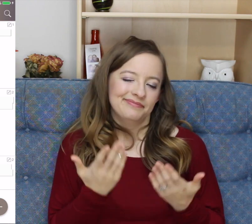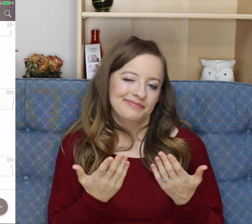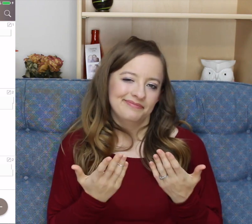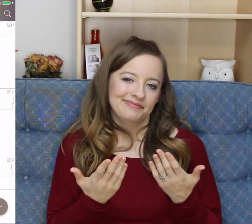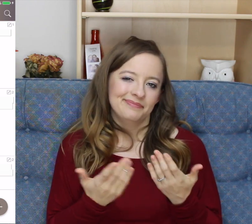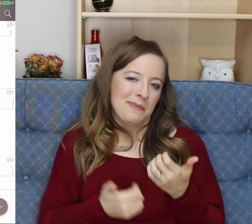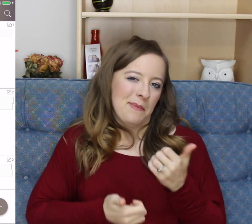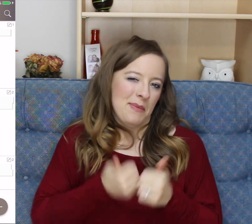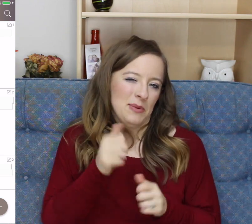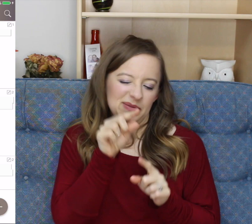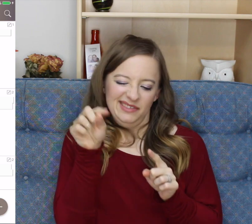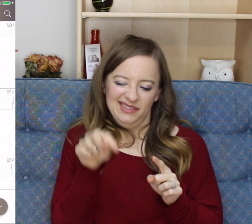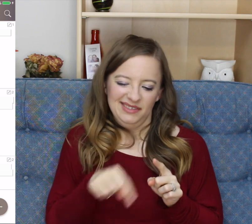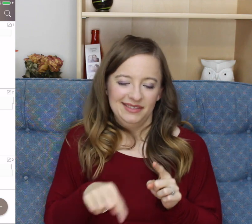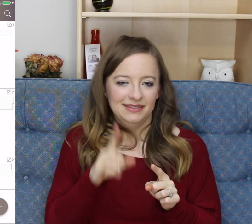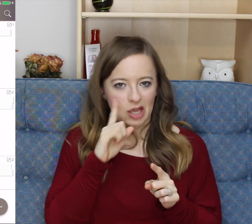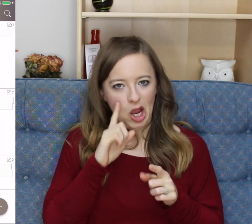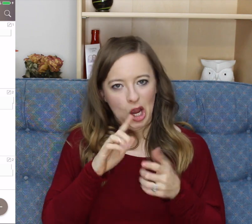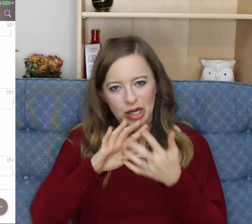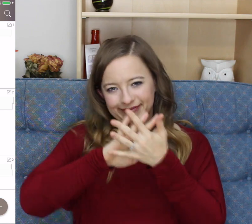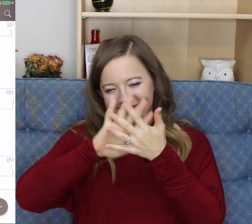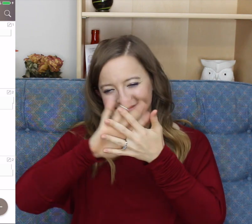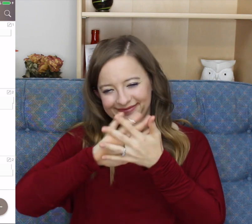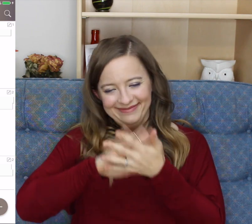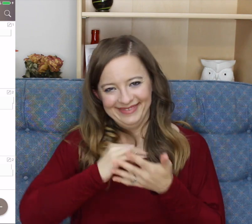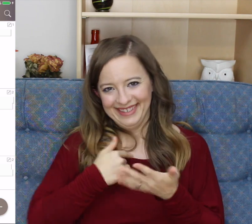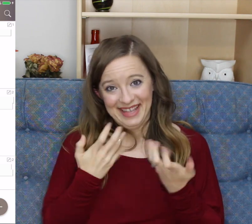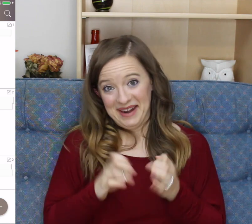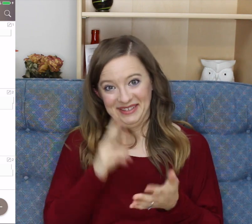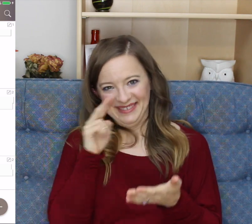So as you can see I'm probably... most of the things on here are blurred